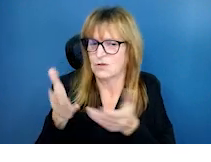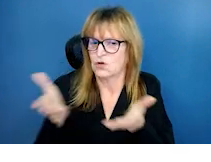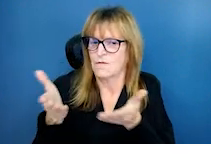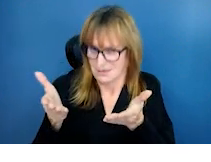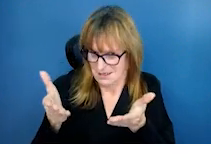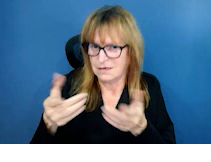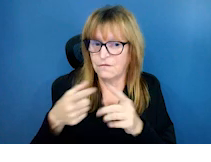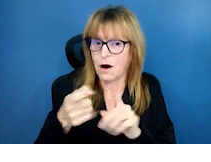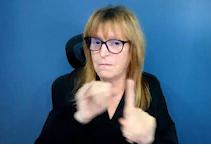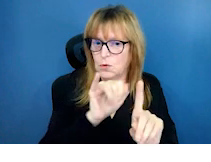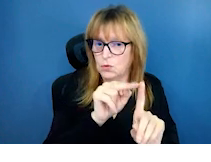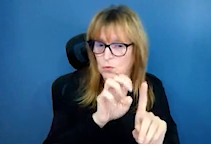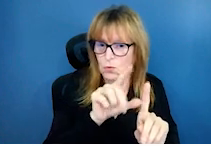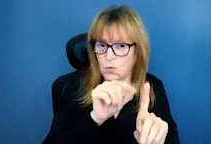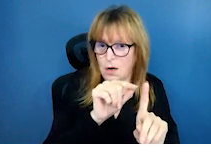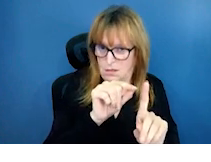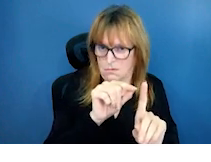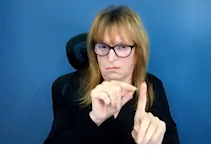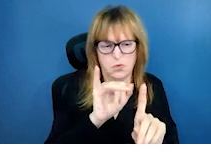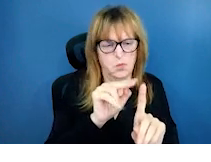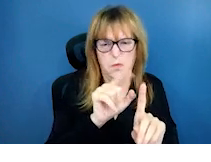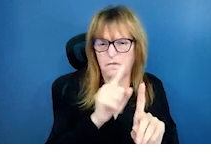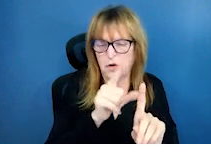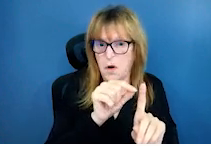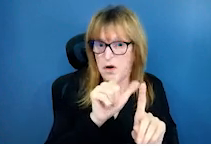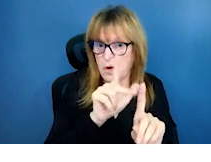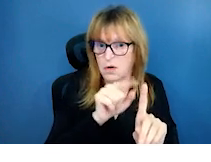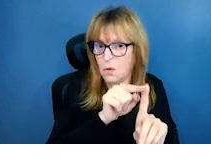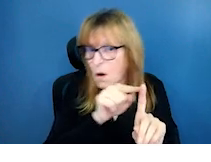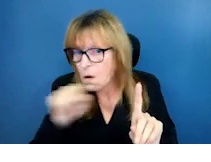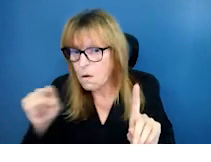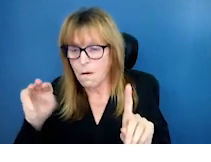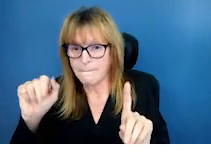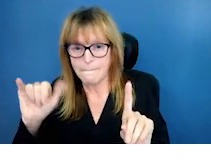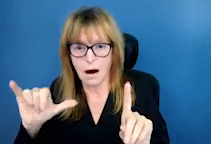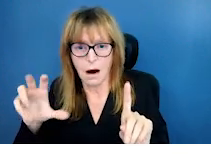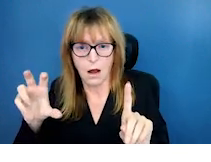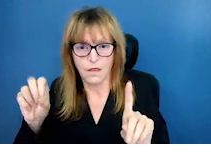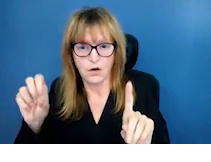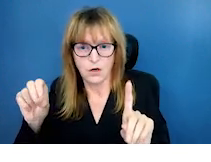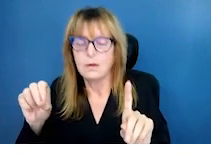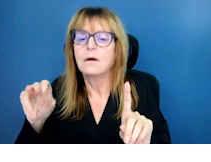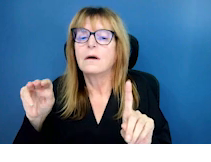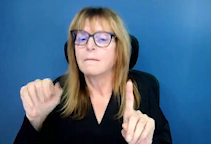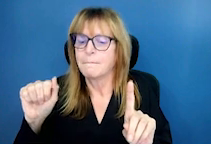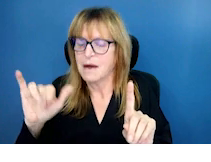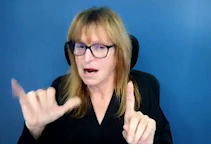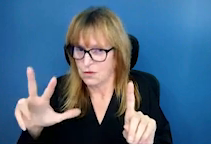Grant funding is provided retroactively, which means before you can apply, your organization must host free tax clinics.